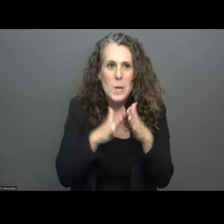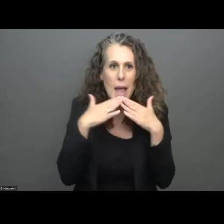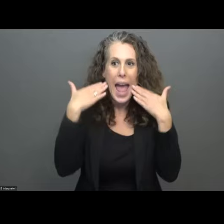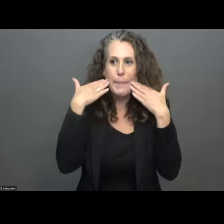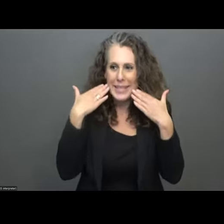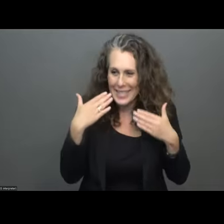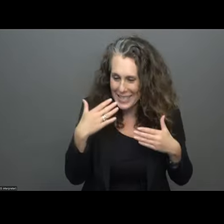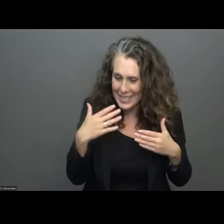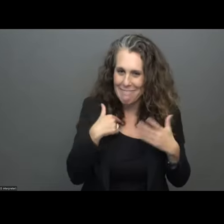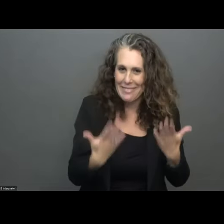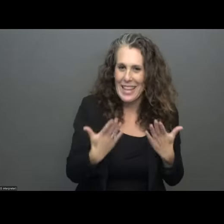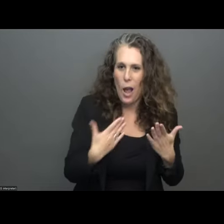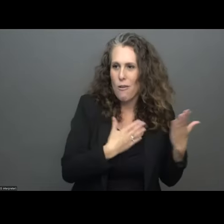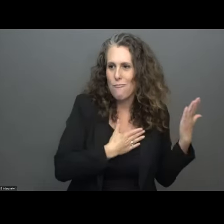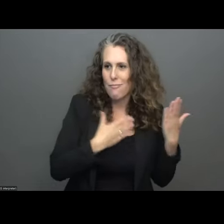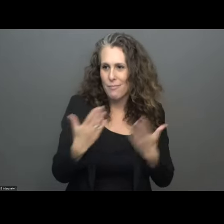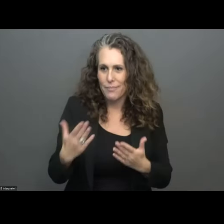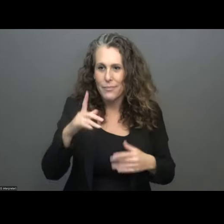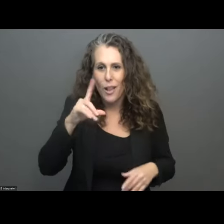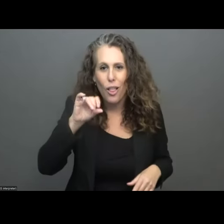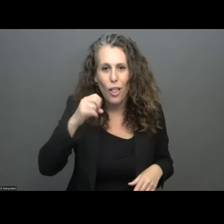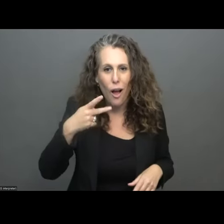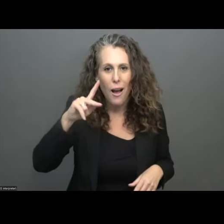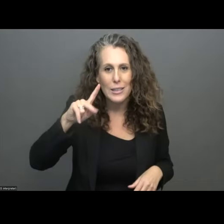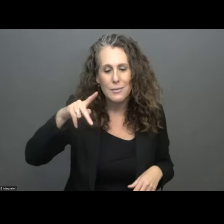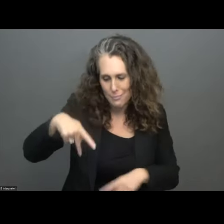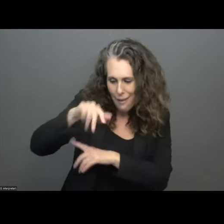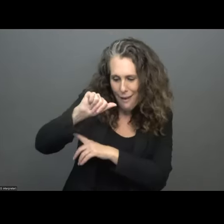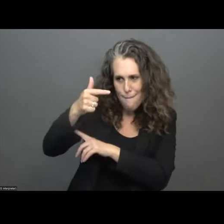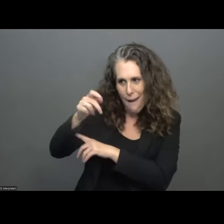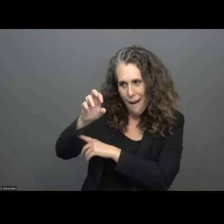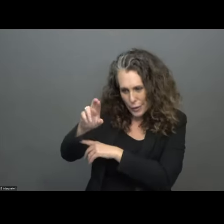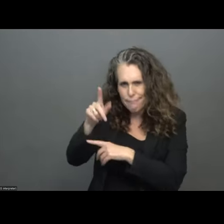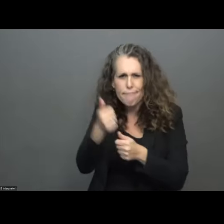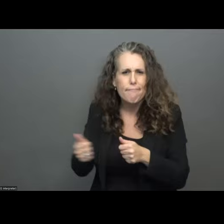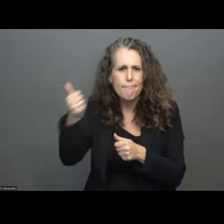give the floor to launch partner. She's a Chairperson of South African employers for